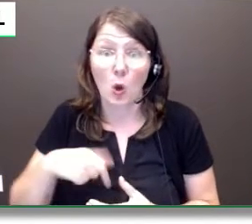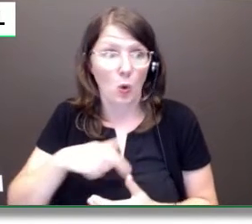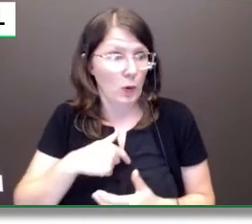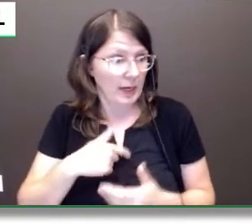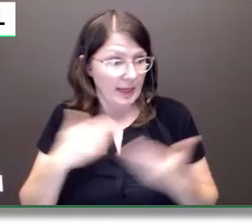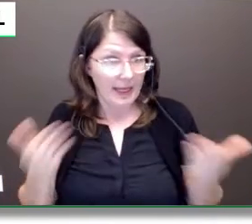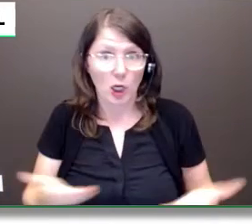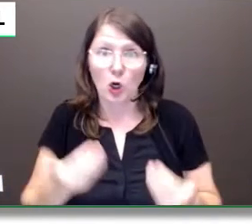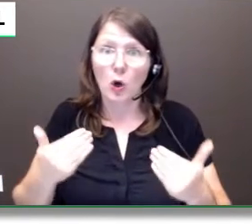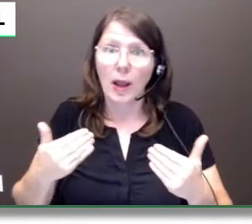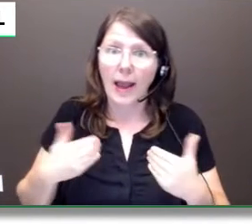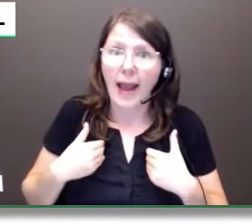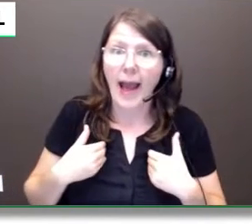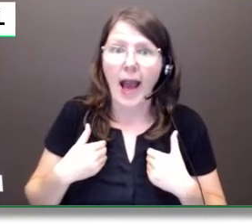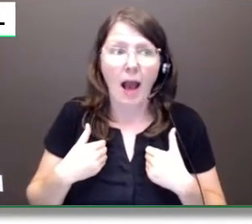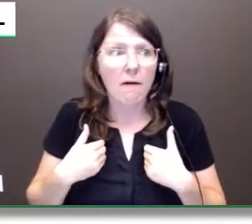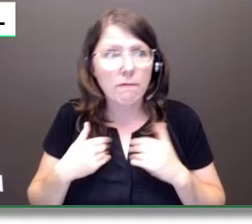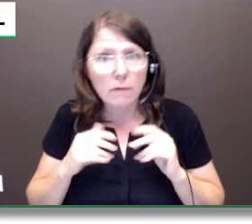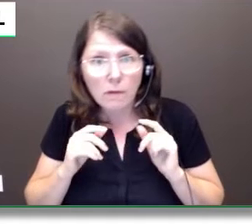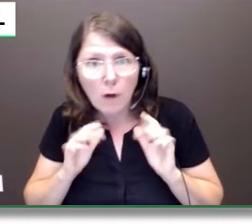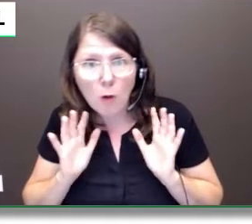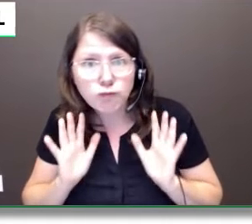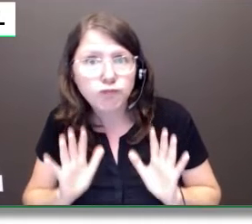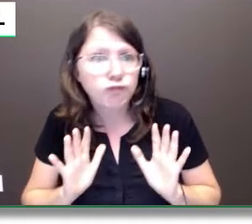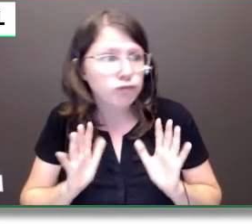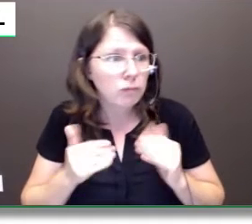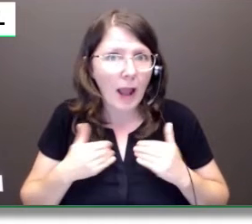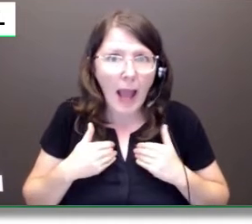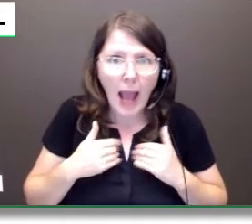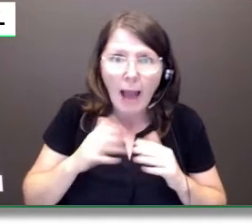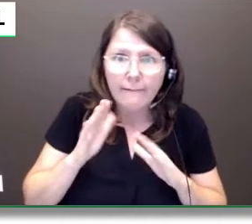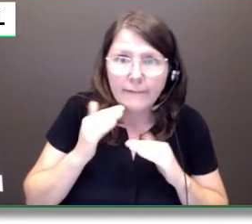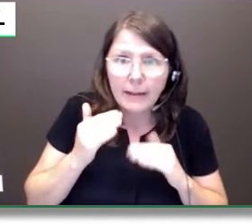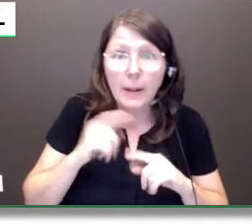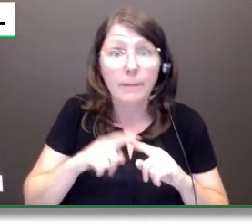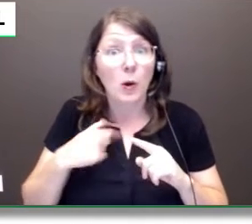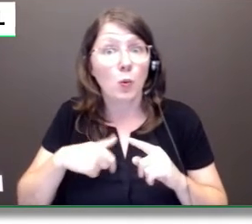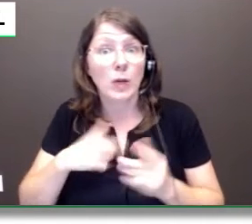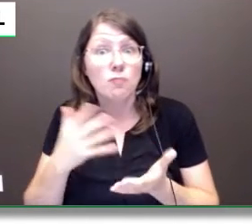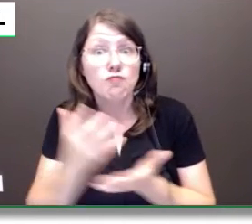and at the same time there's a lot of room for improvement. If we listen to